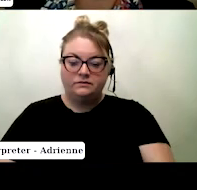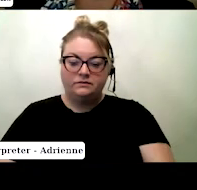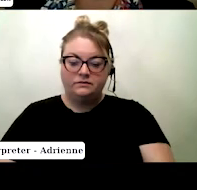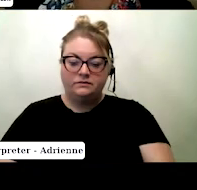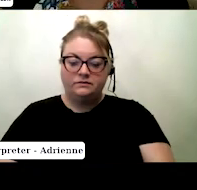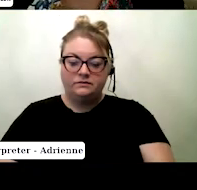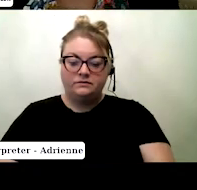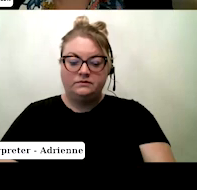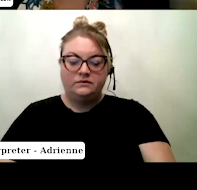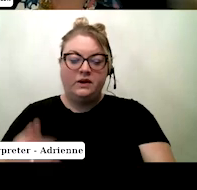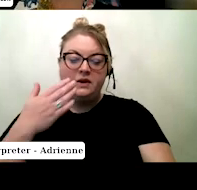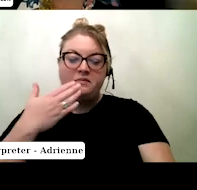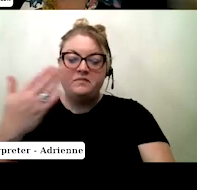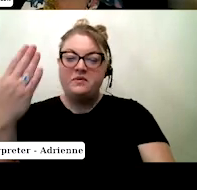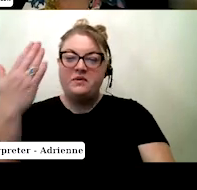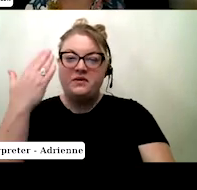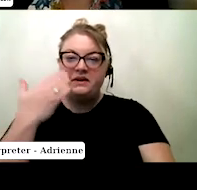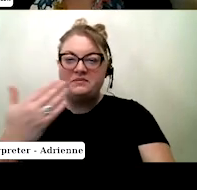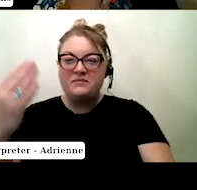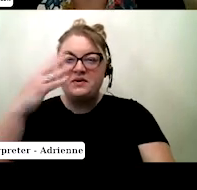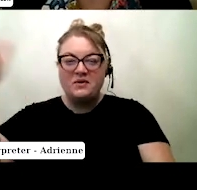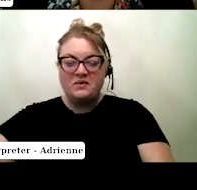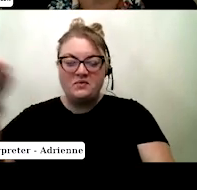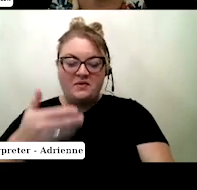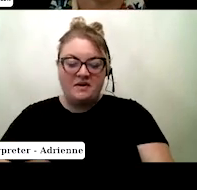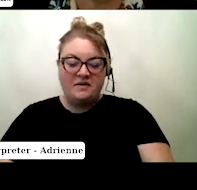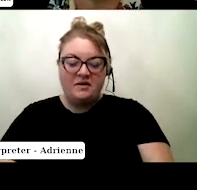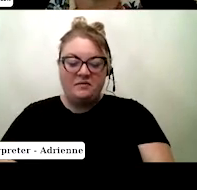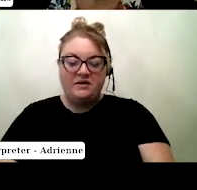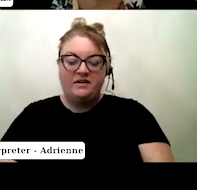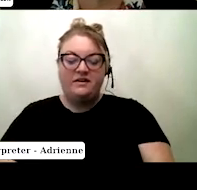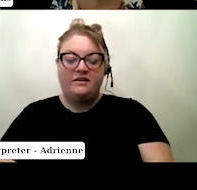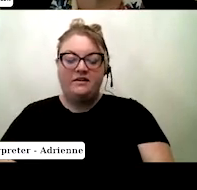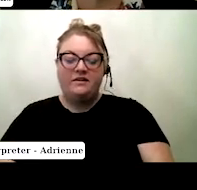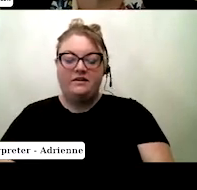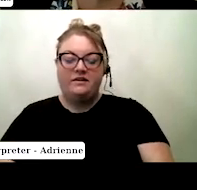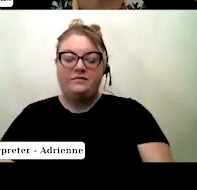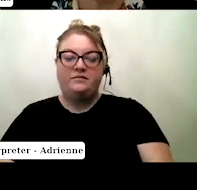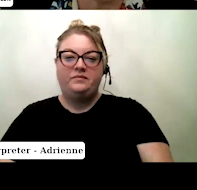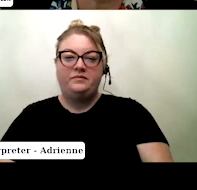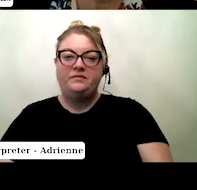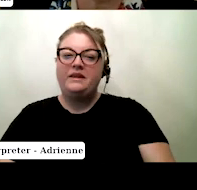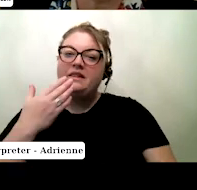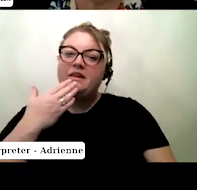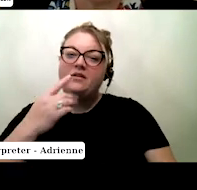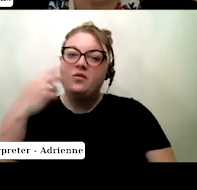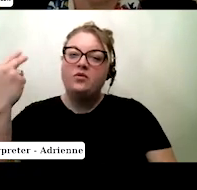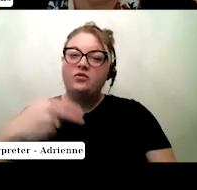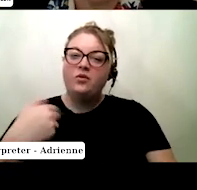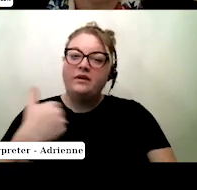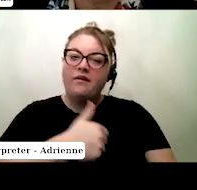Good morning! Welcome, and thank you for being with us. Bright and early on Monday morning.